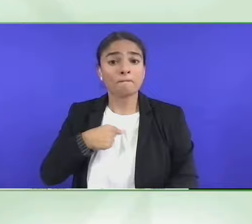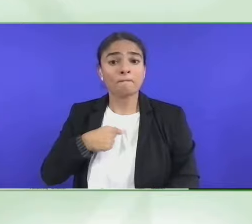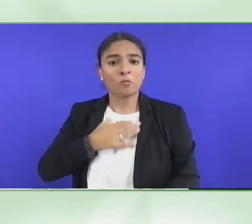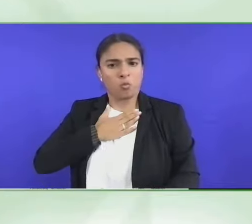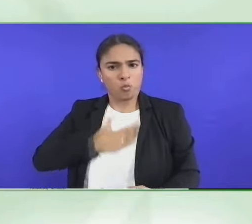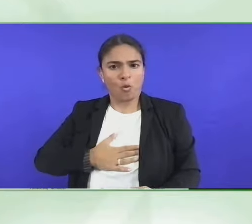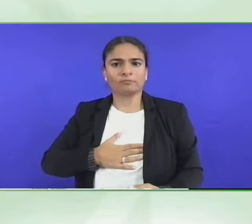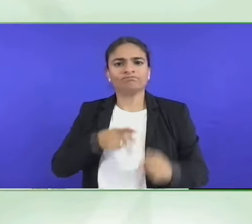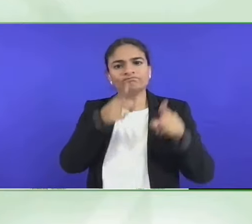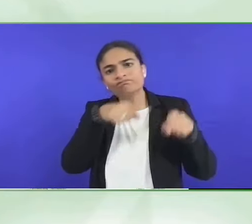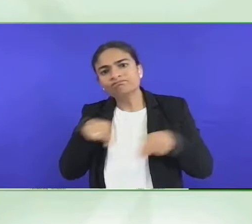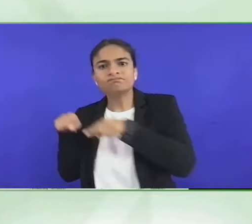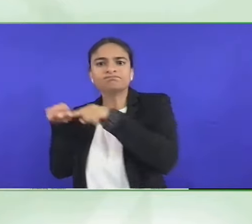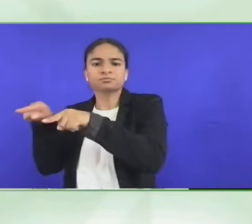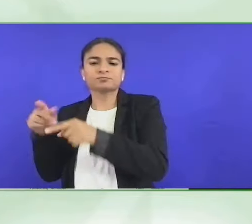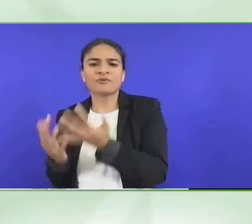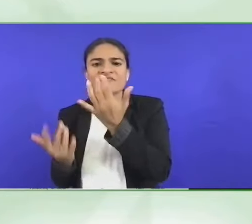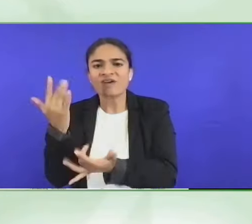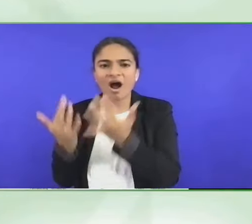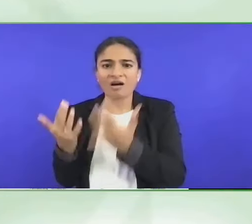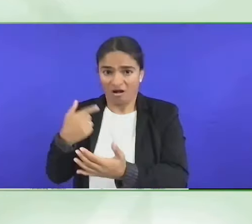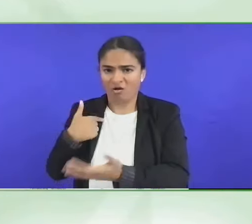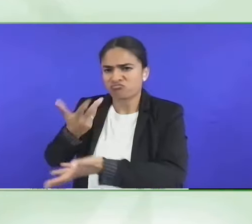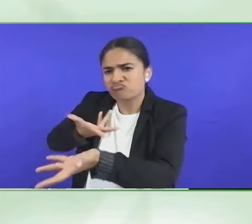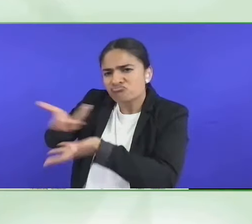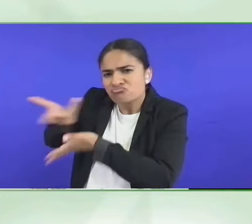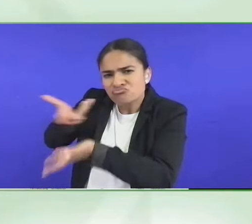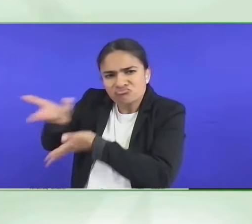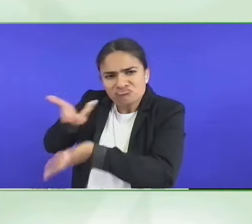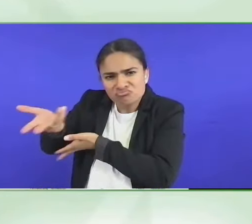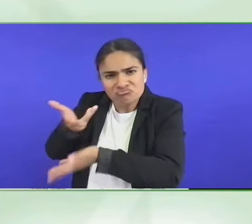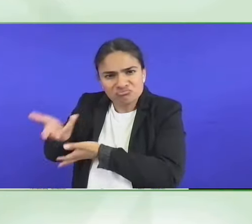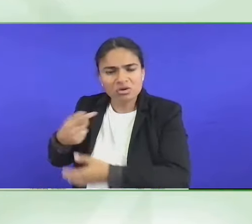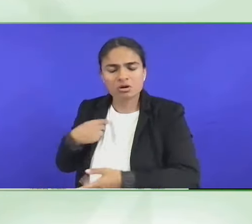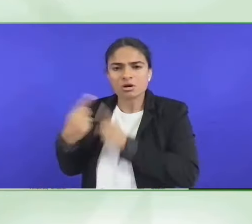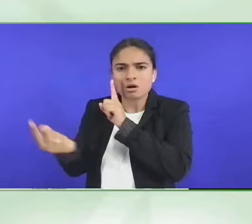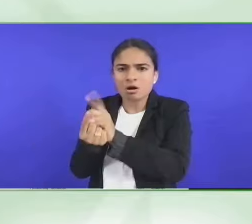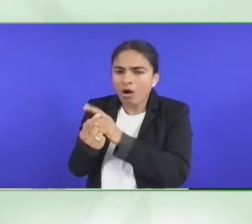curly hair and I fell in love with her.